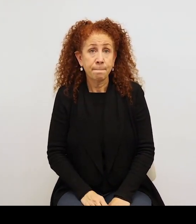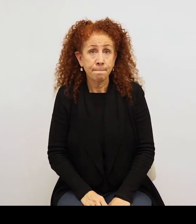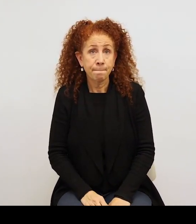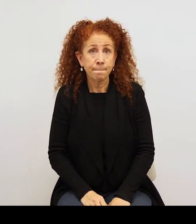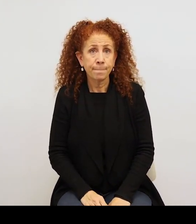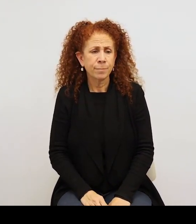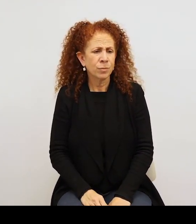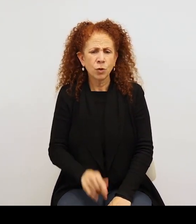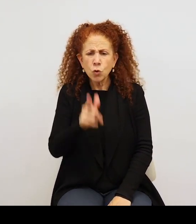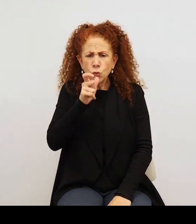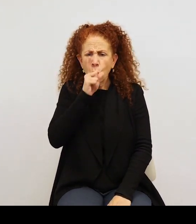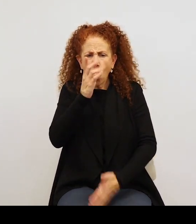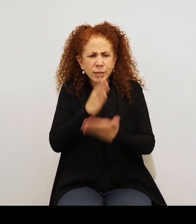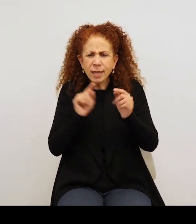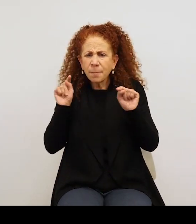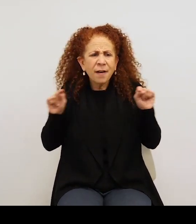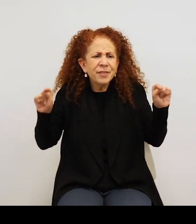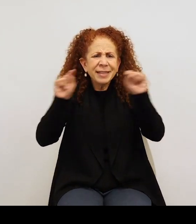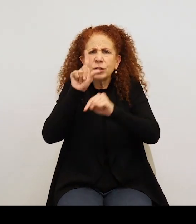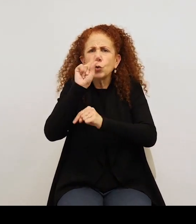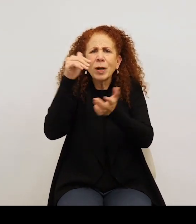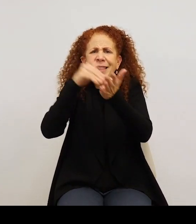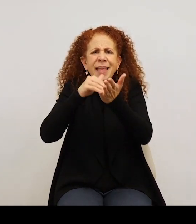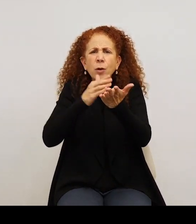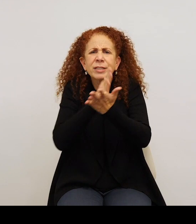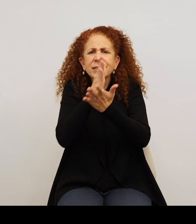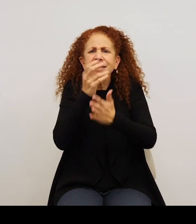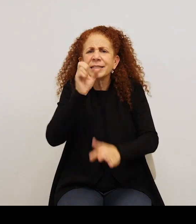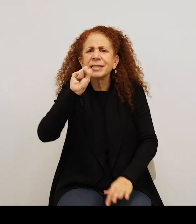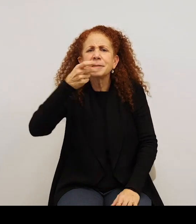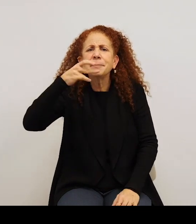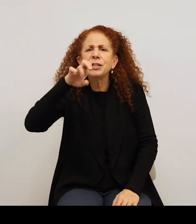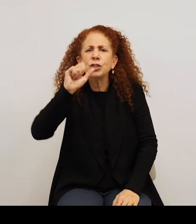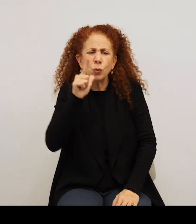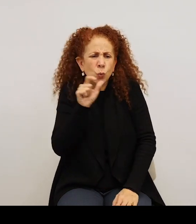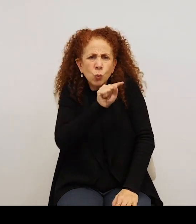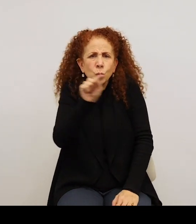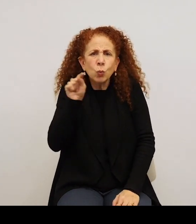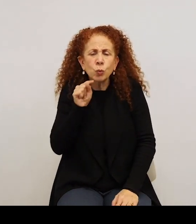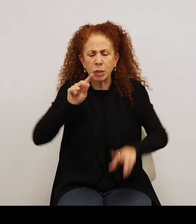So who are some of these 20,000 species? So let's just look at some of them.